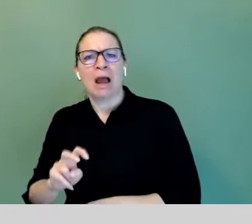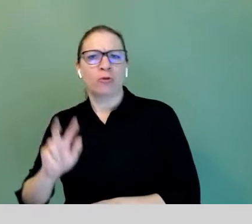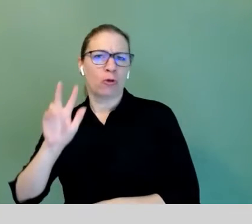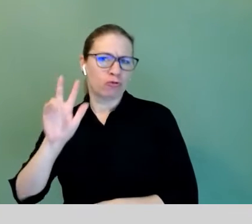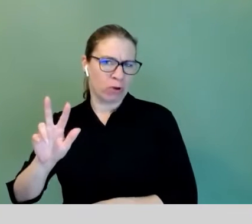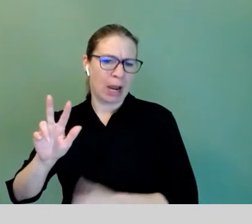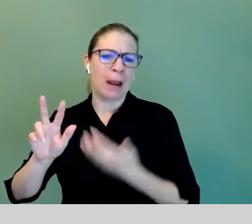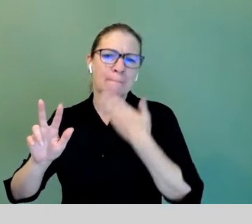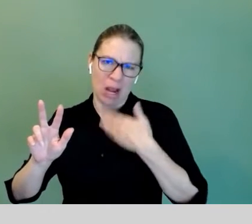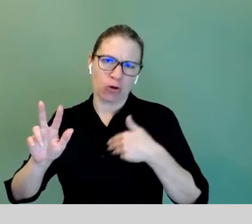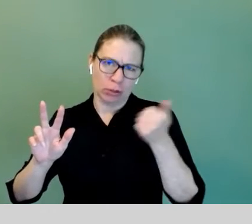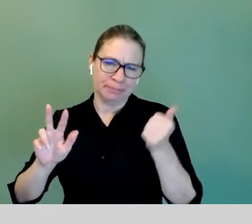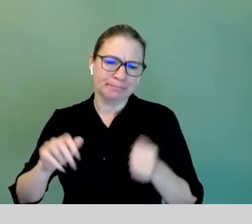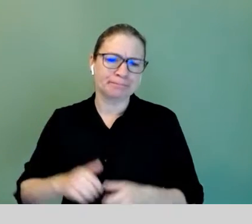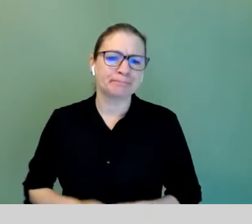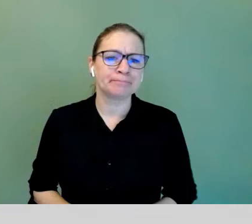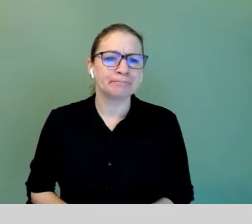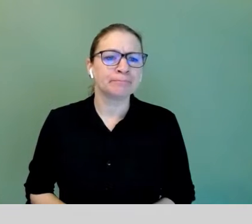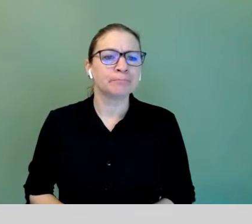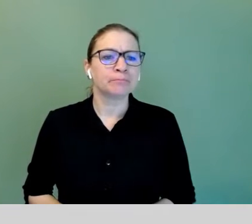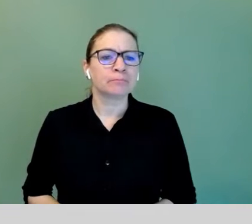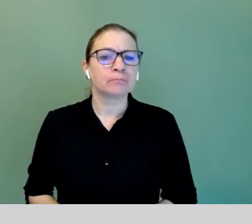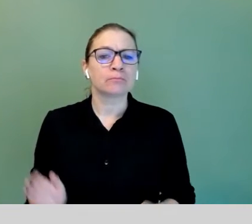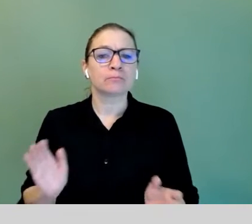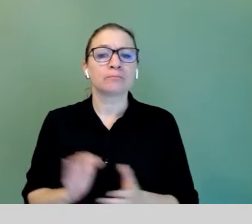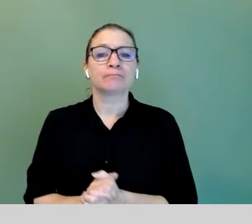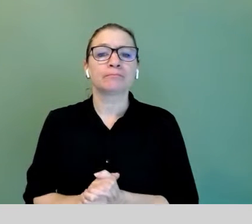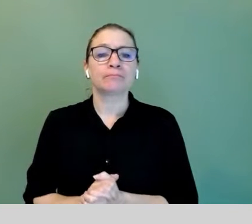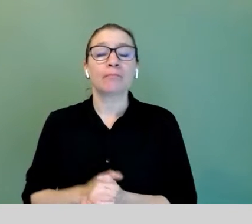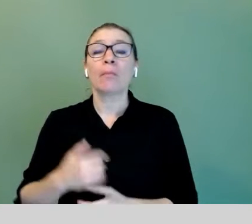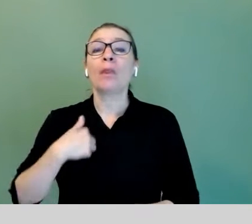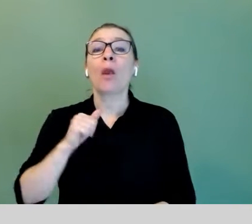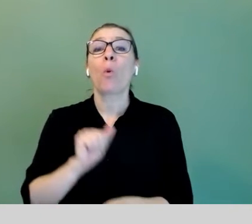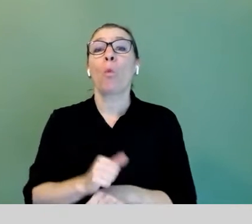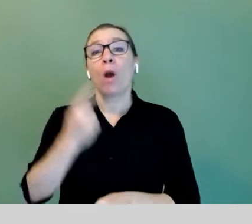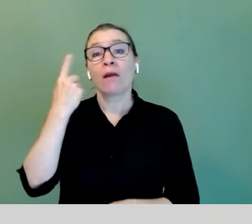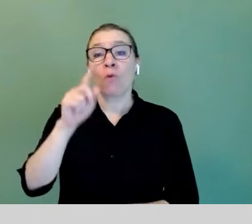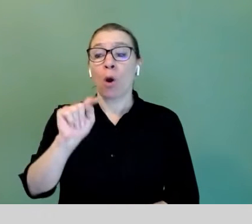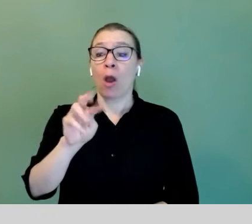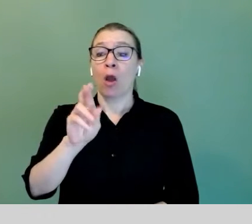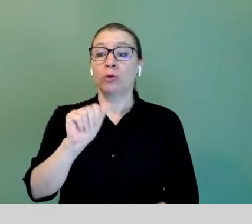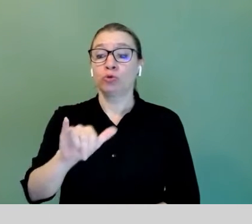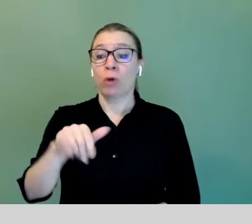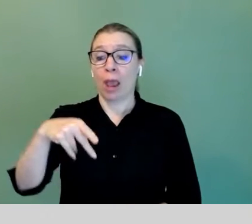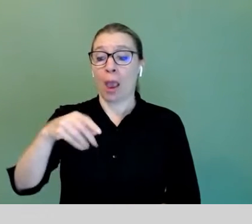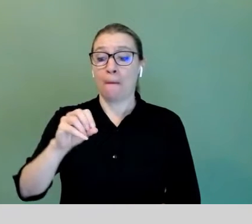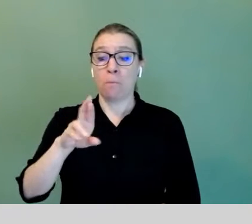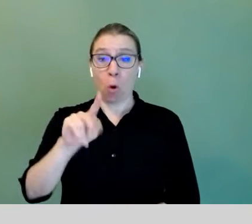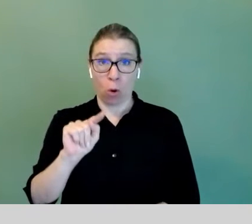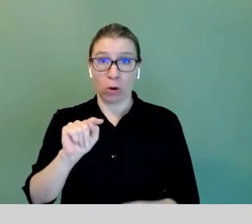in the latest version that is much, much better. I work for Trayport.